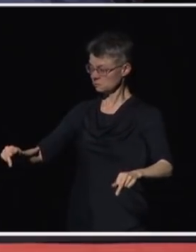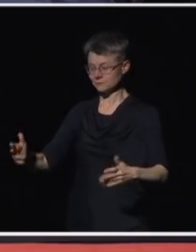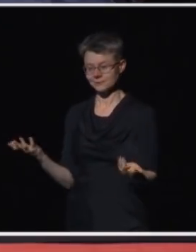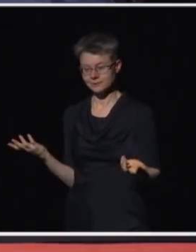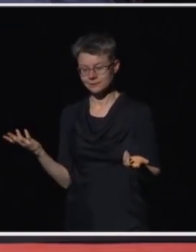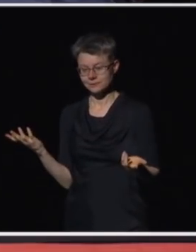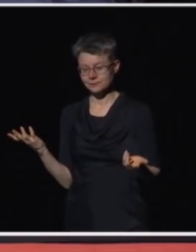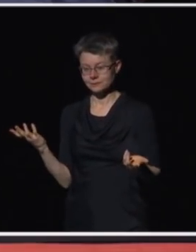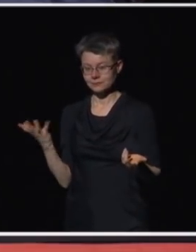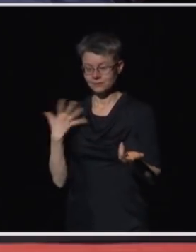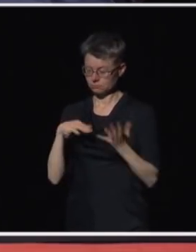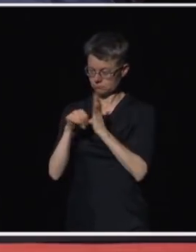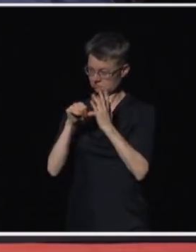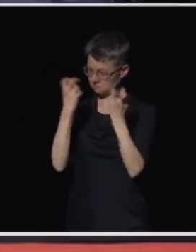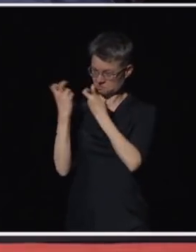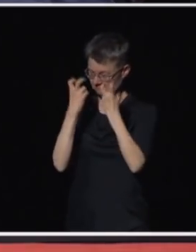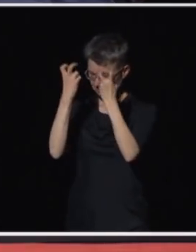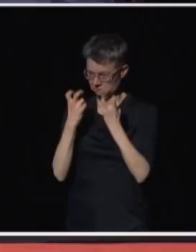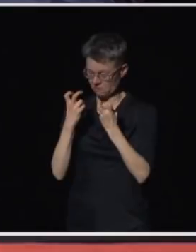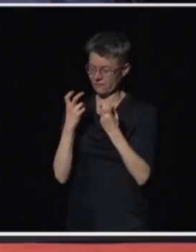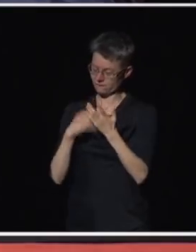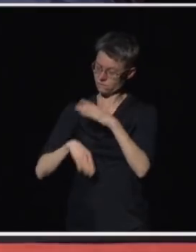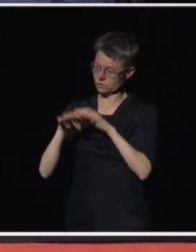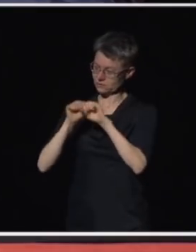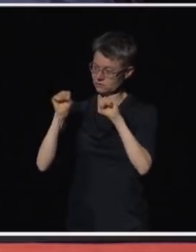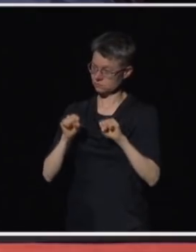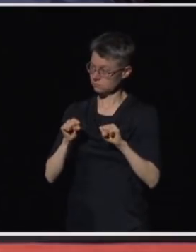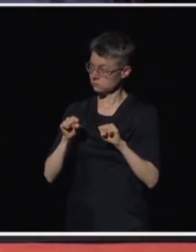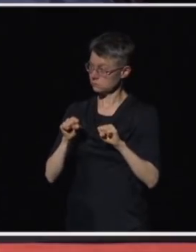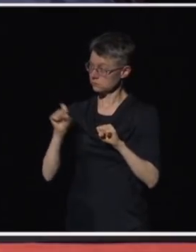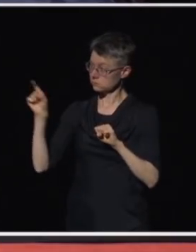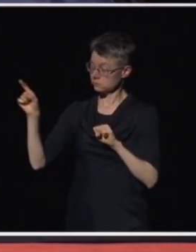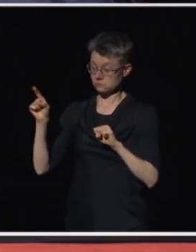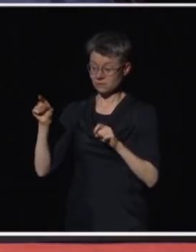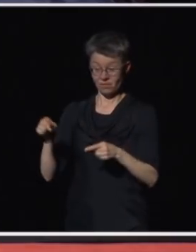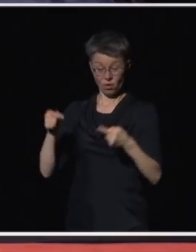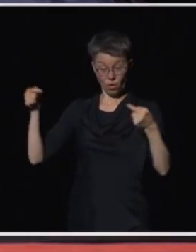Yes, that's true. And he's met with incredible intransigence from the opposition party.